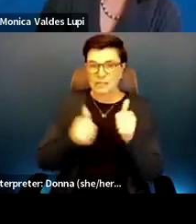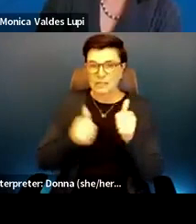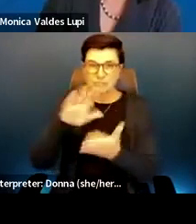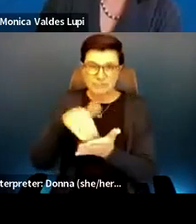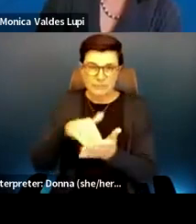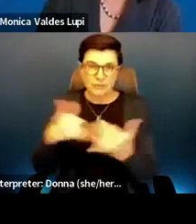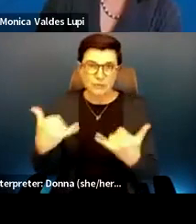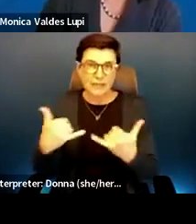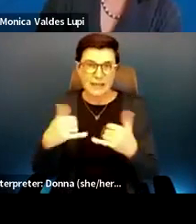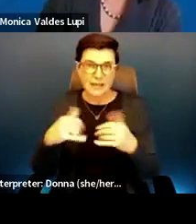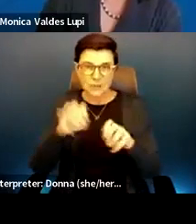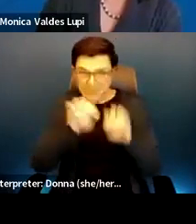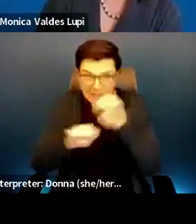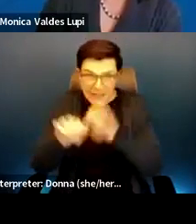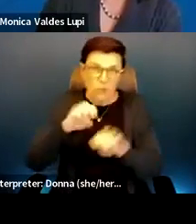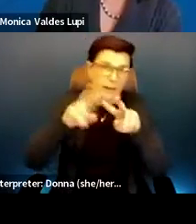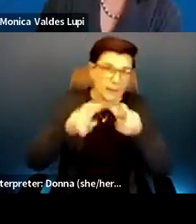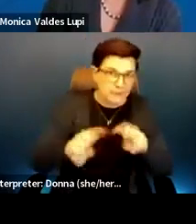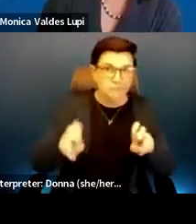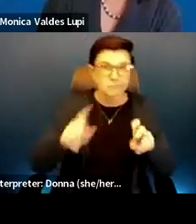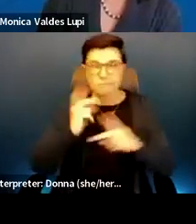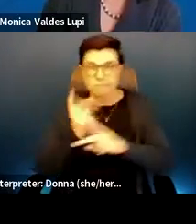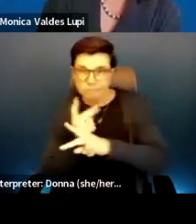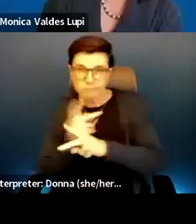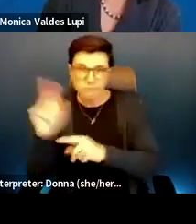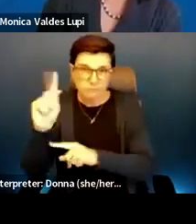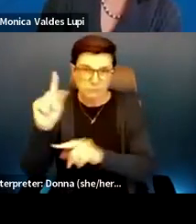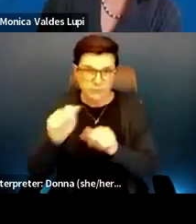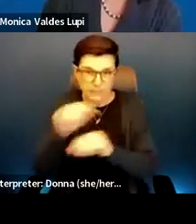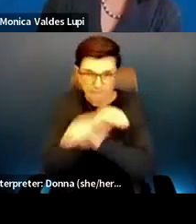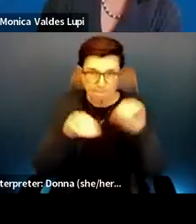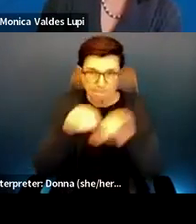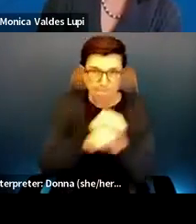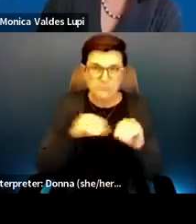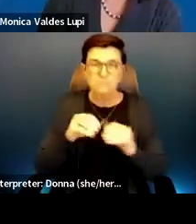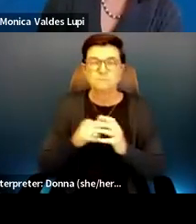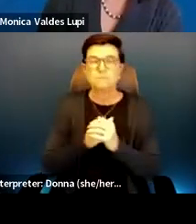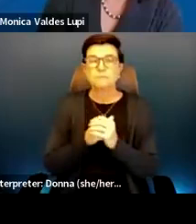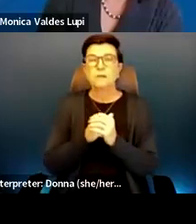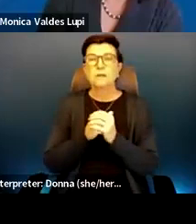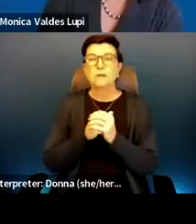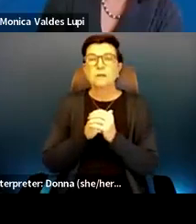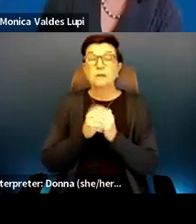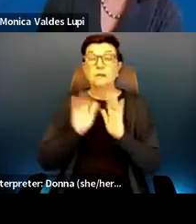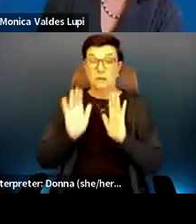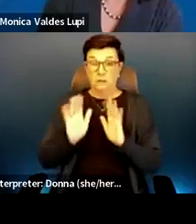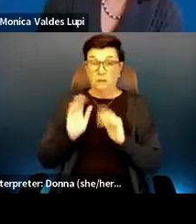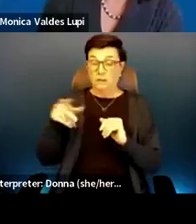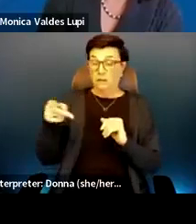So that is really sort of what's happening at the structural level. The priority action teams, those 21 priority action teams